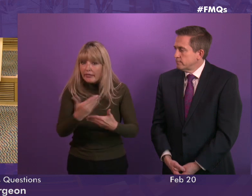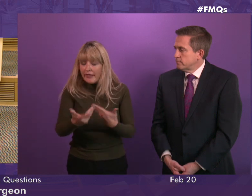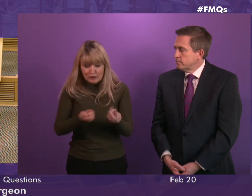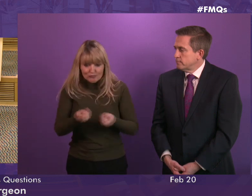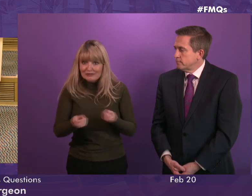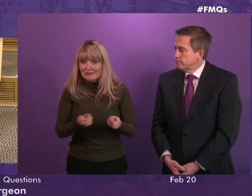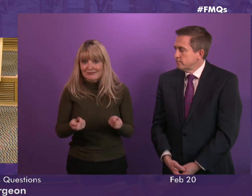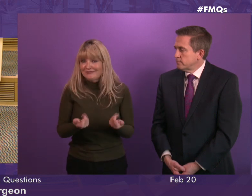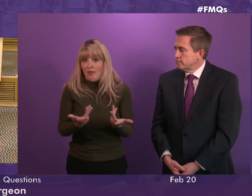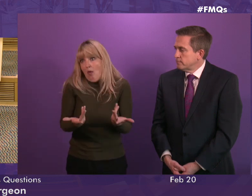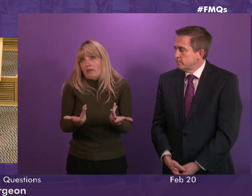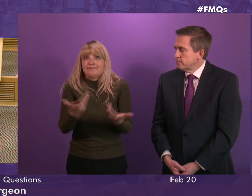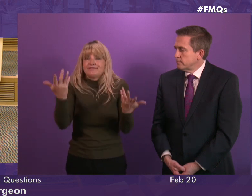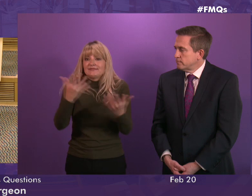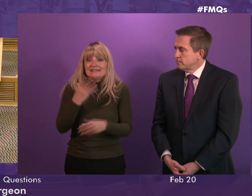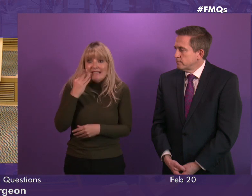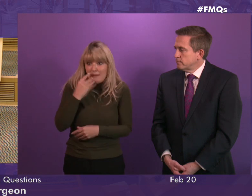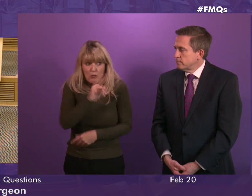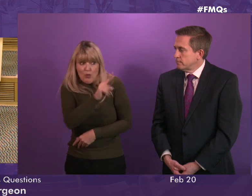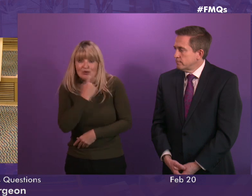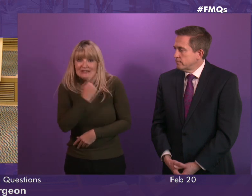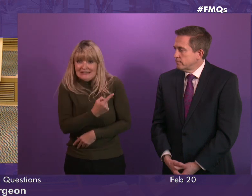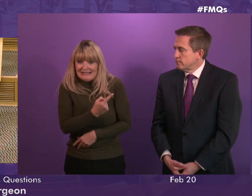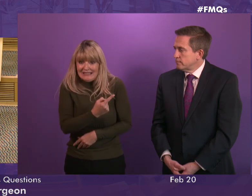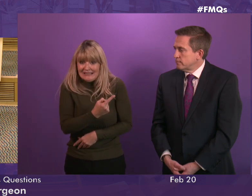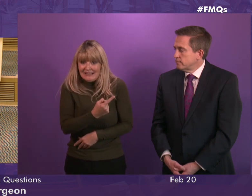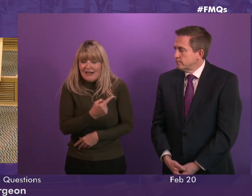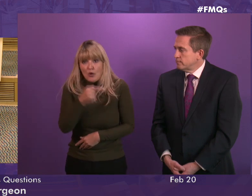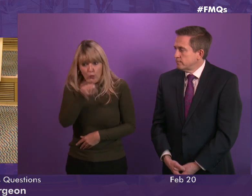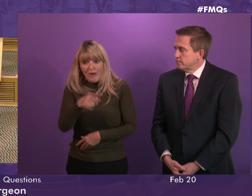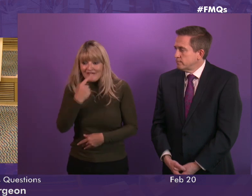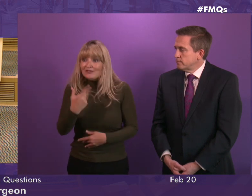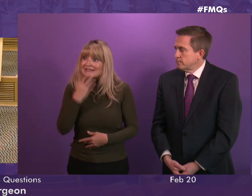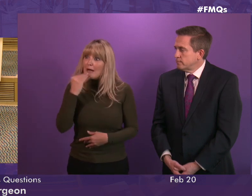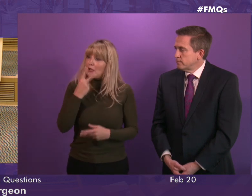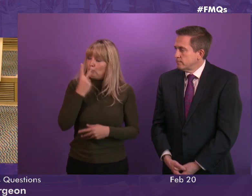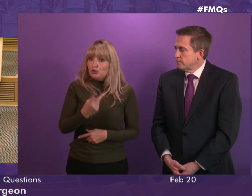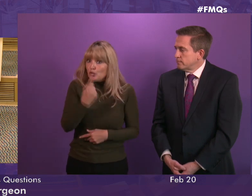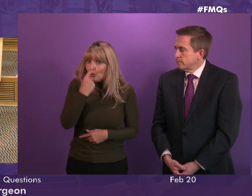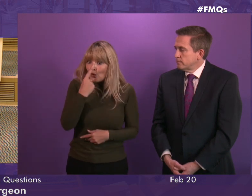Greene said—in the case of type 2 diabetes, possibly reversing it, are not possible. Those